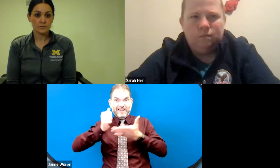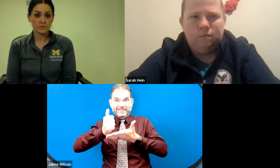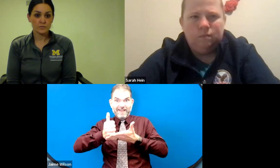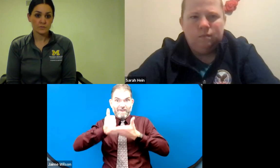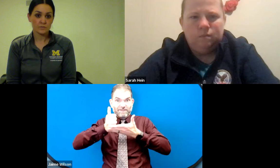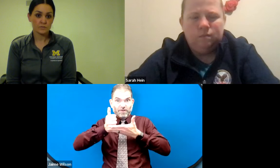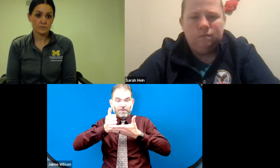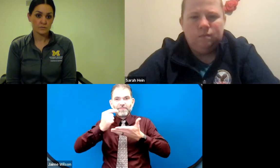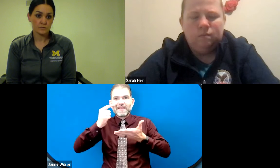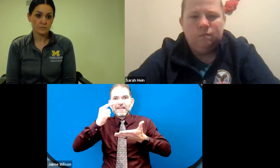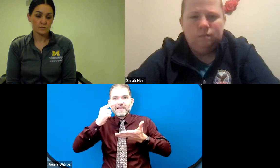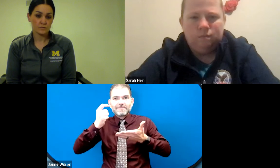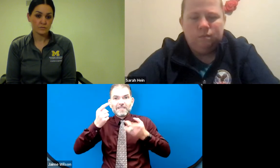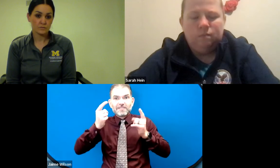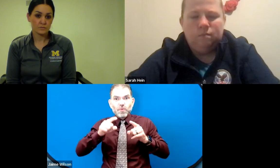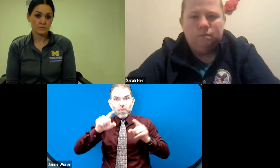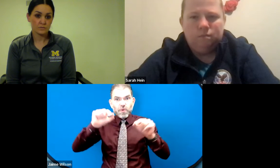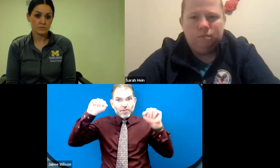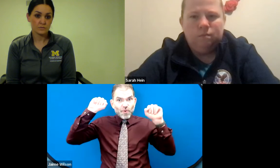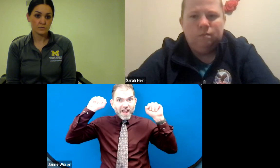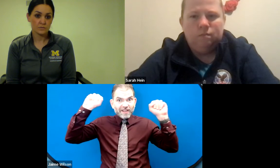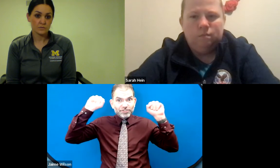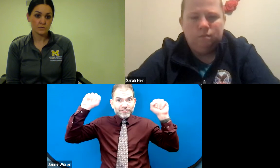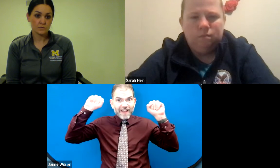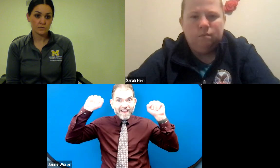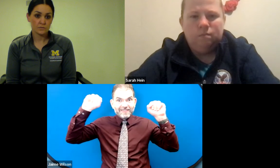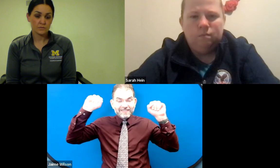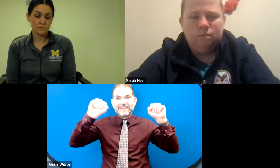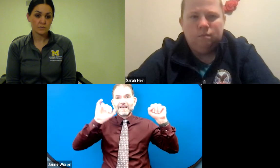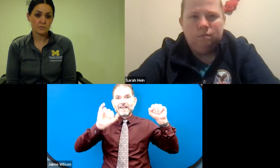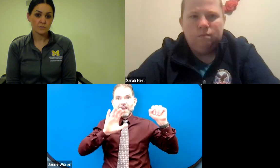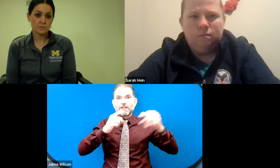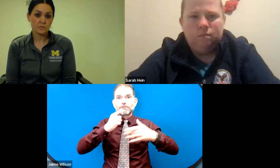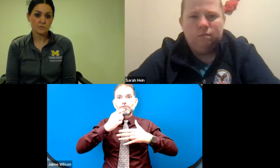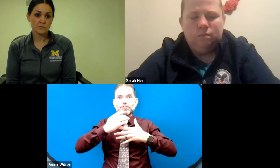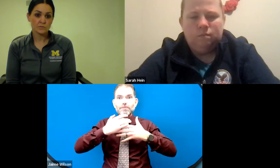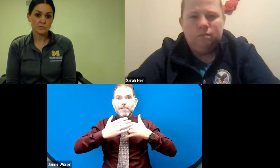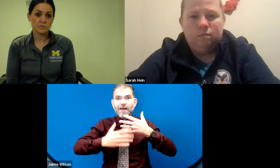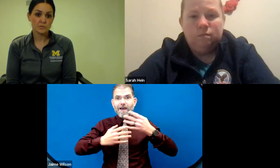ASL Interpreter: The reason why exercise is so helpful ASL Interpreter: is because when you exercise.